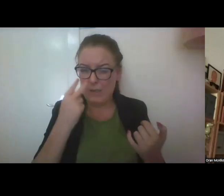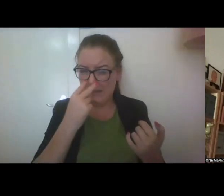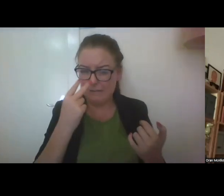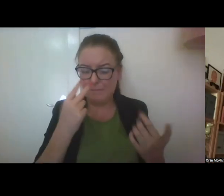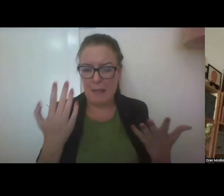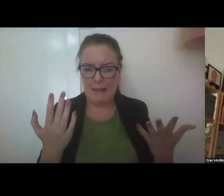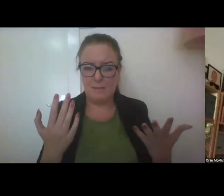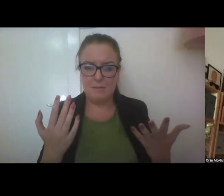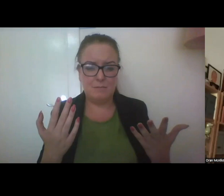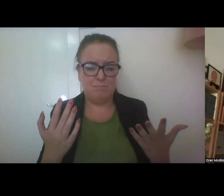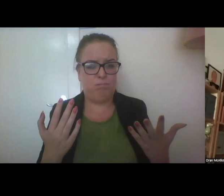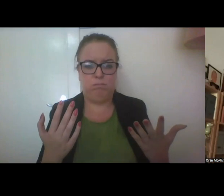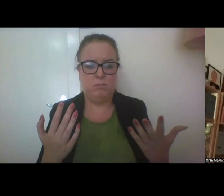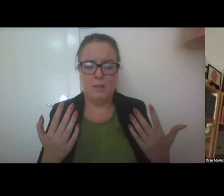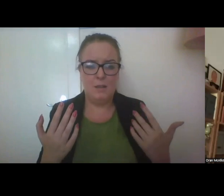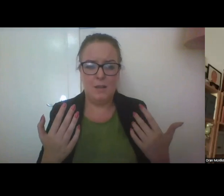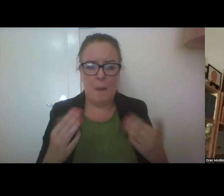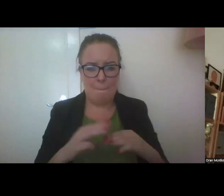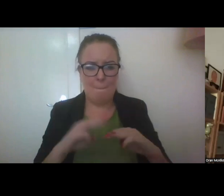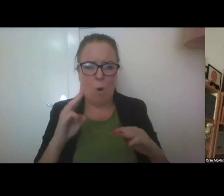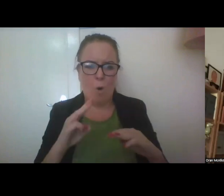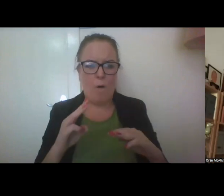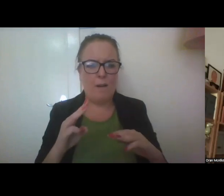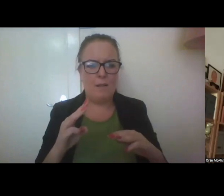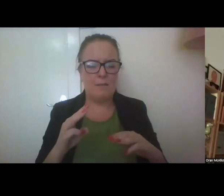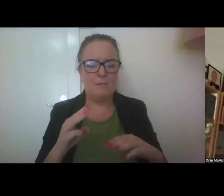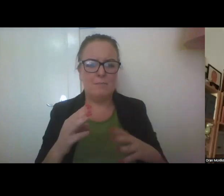So, they realised then that without the ability to use the QR code,